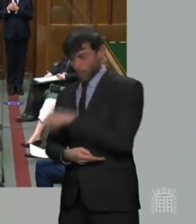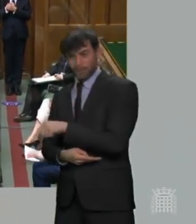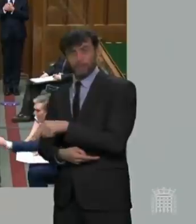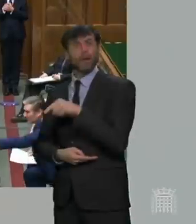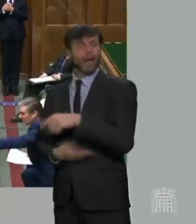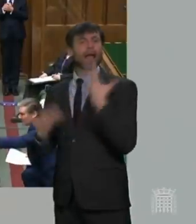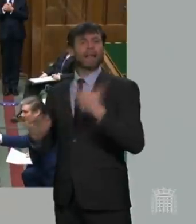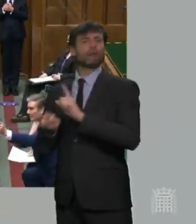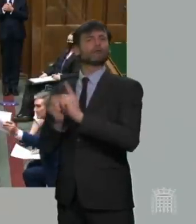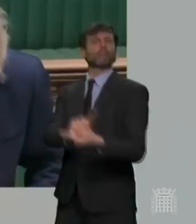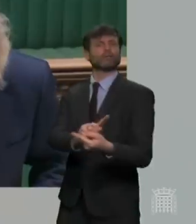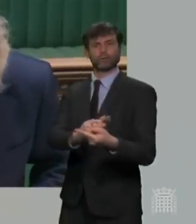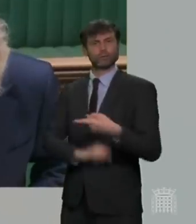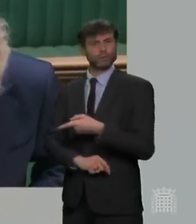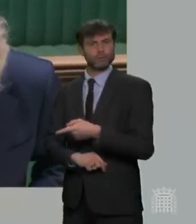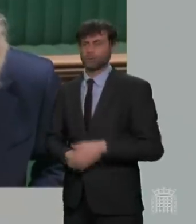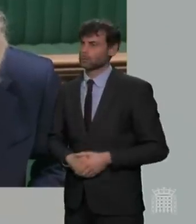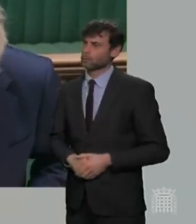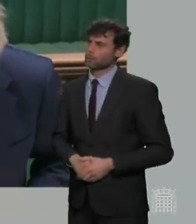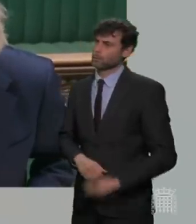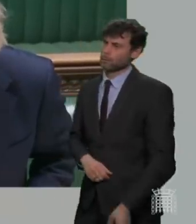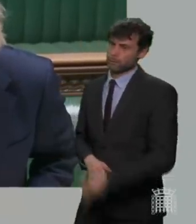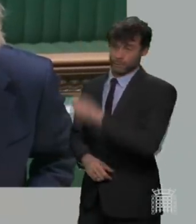The right hon. and learned Gentleman voted against the document in question, which